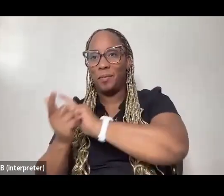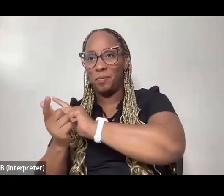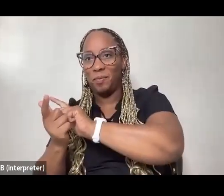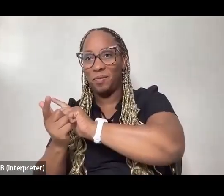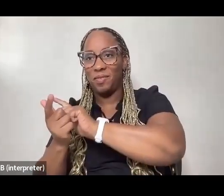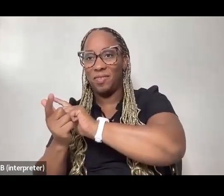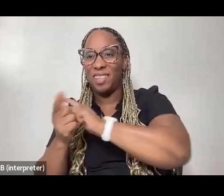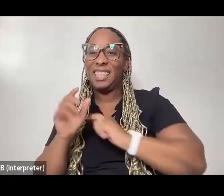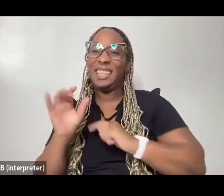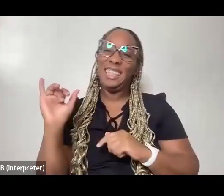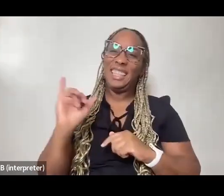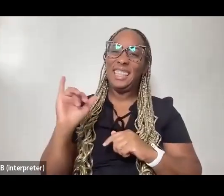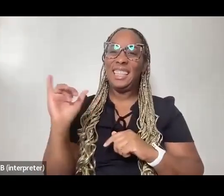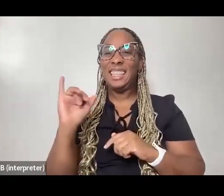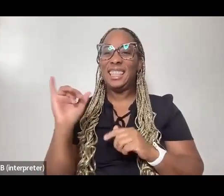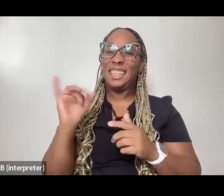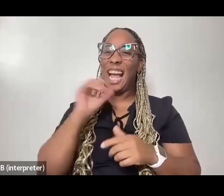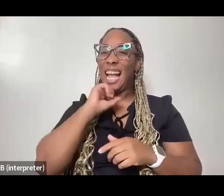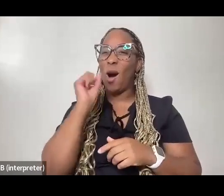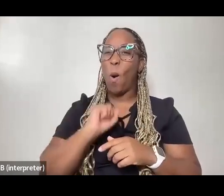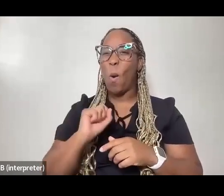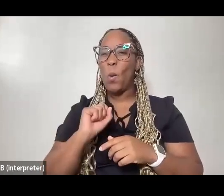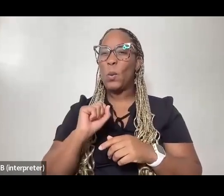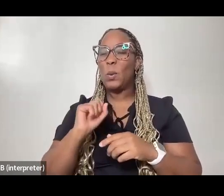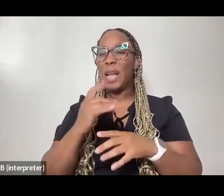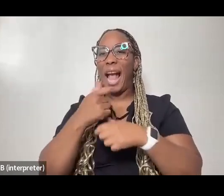It is kind of an antiquated acronym.